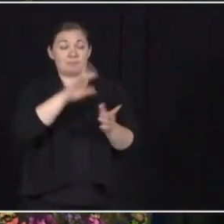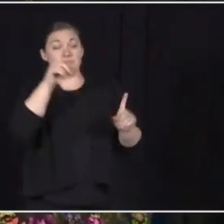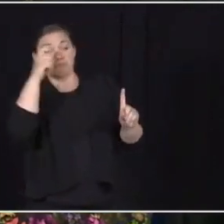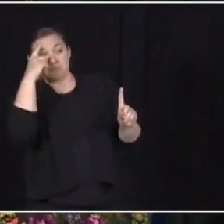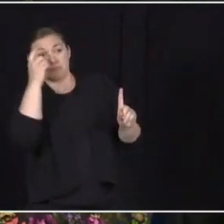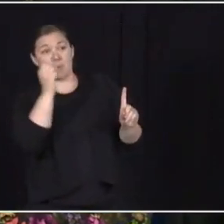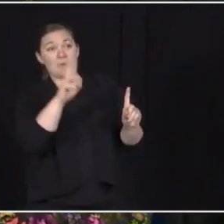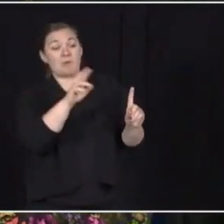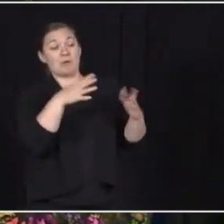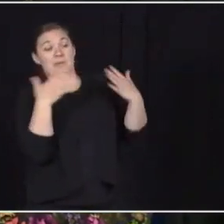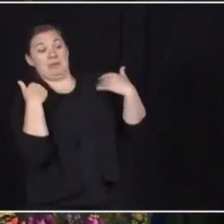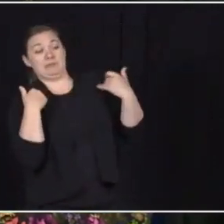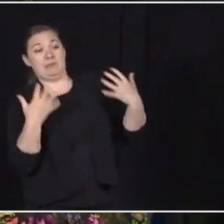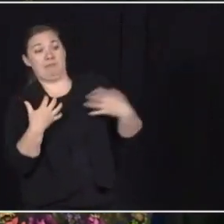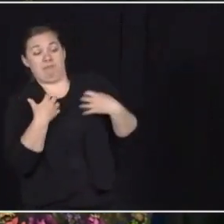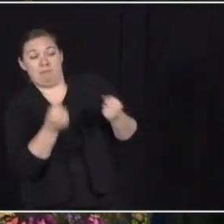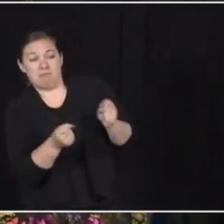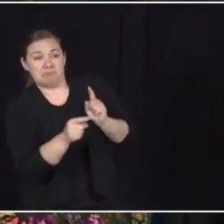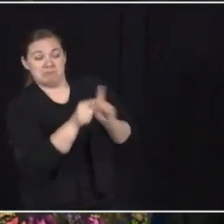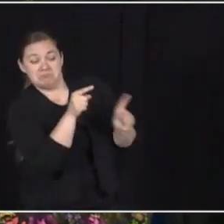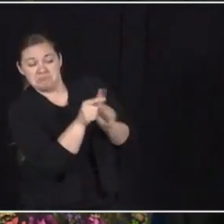everyone would